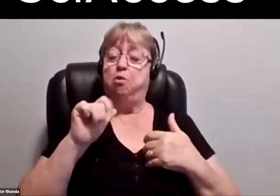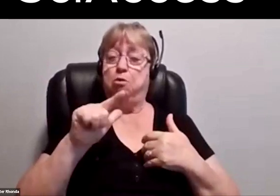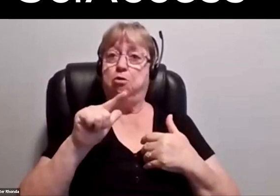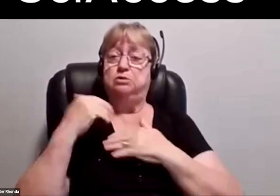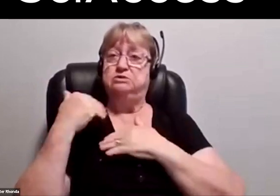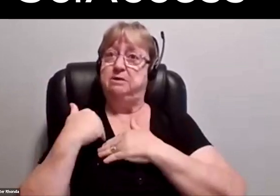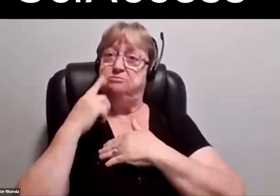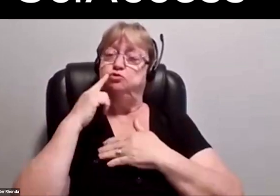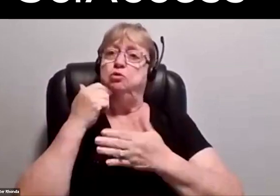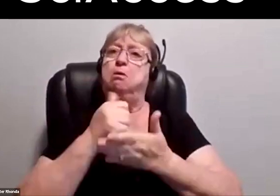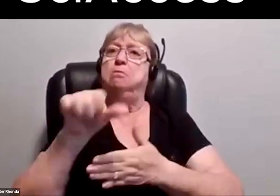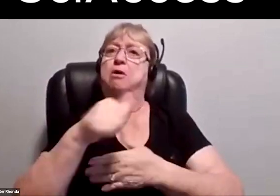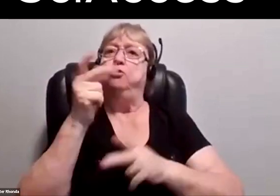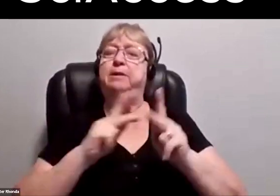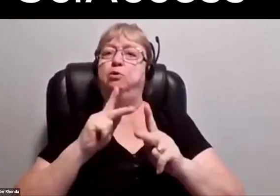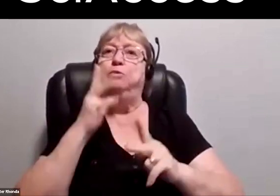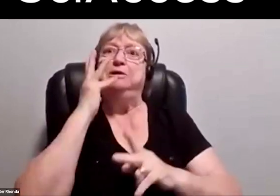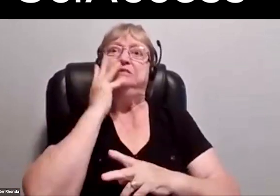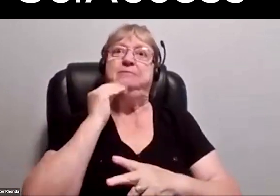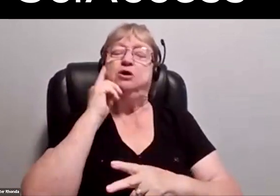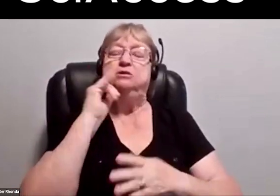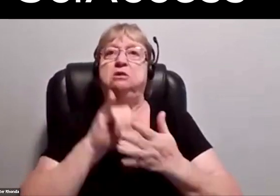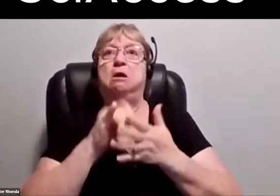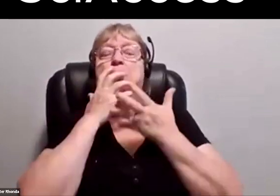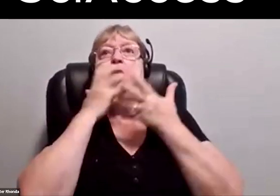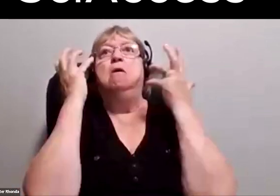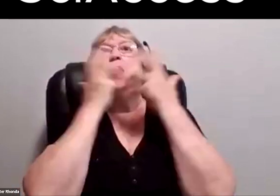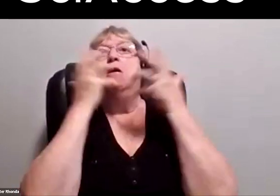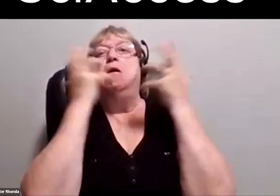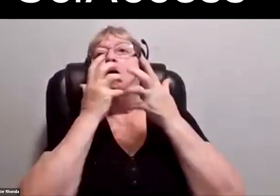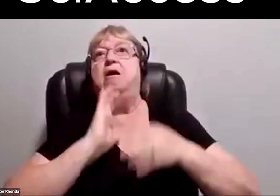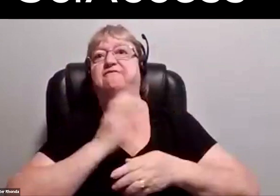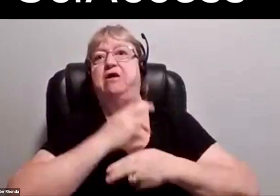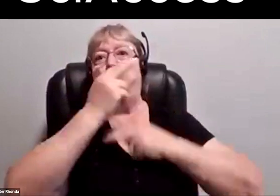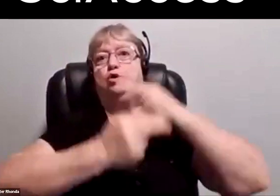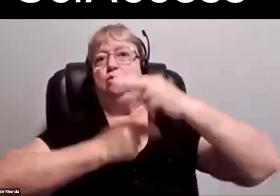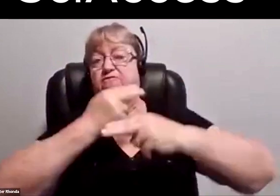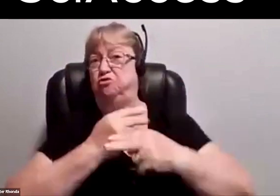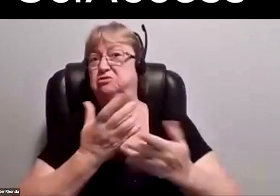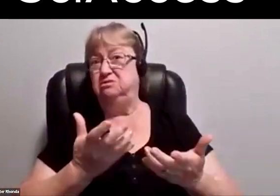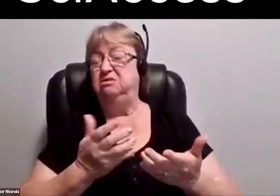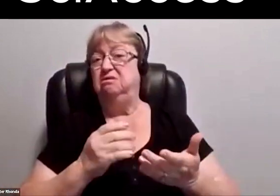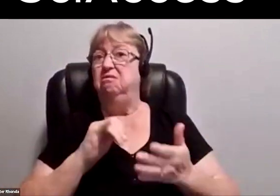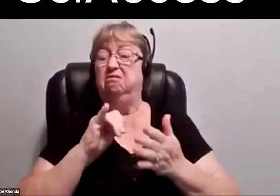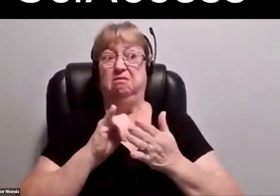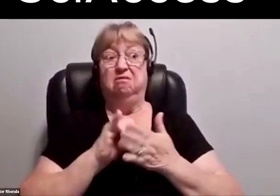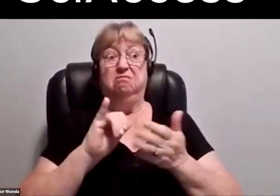the majesty of our universe and everything in it. That's how human society works best. That's not all.